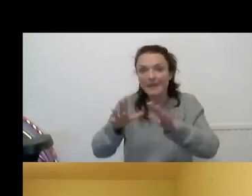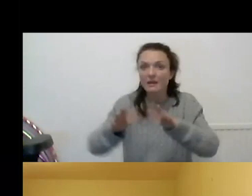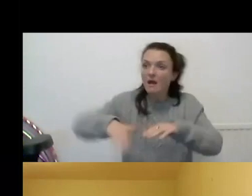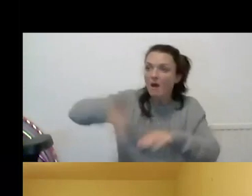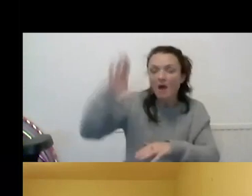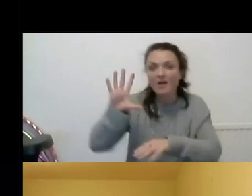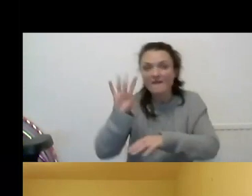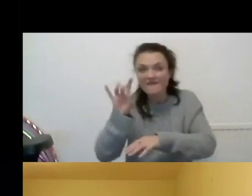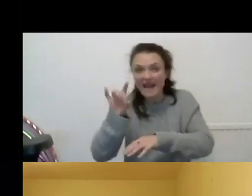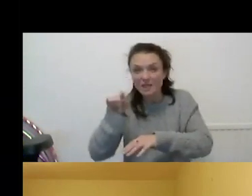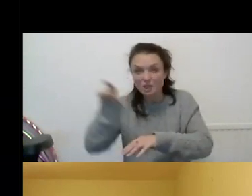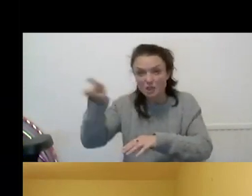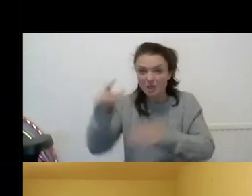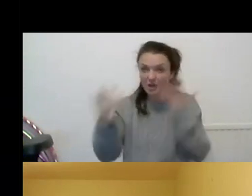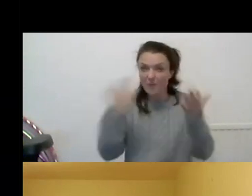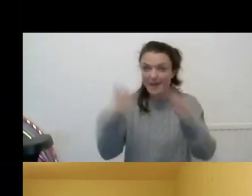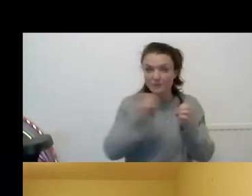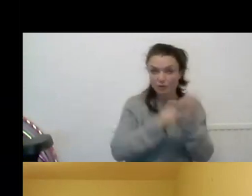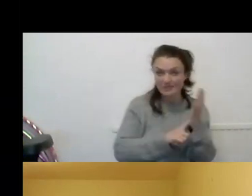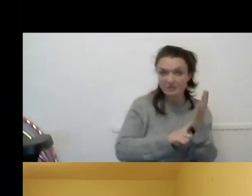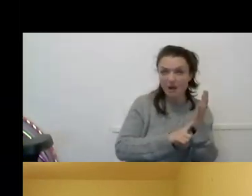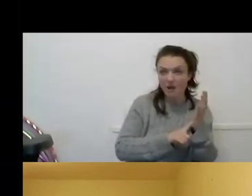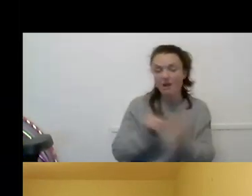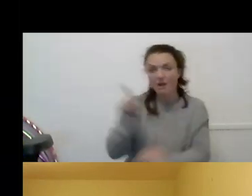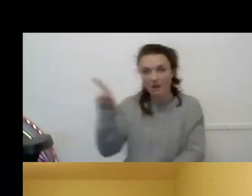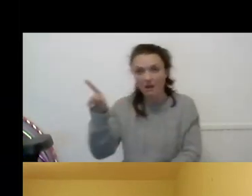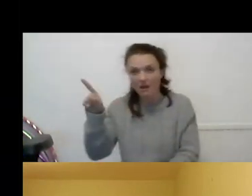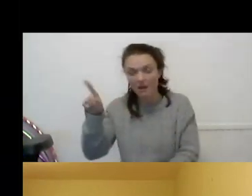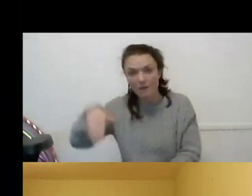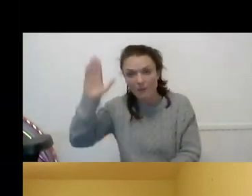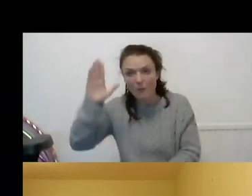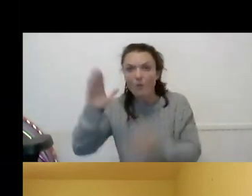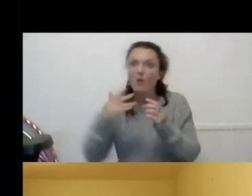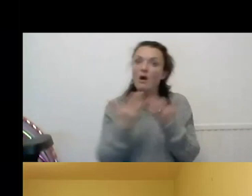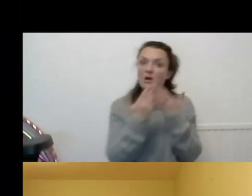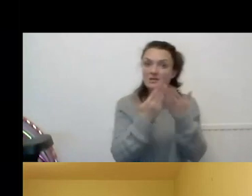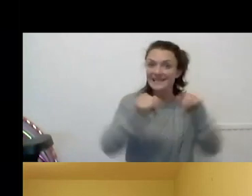at that time, from what's more, not only was a study done in the UK, it was also done in Brazil,